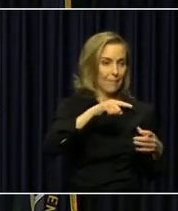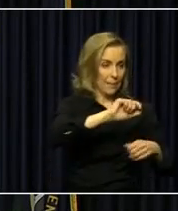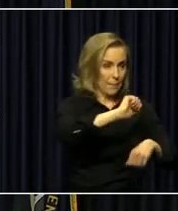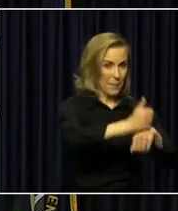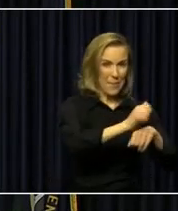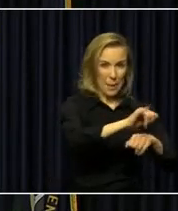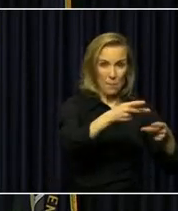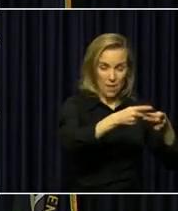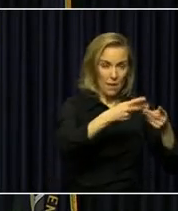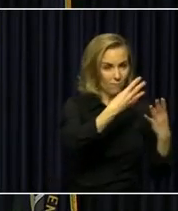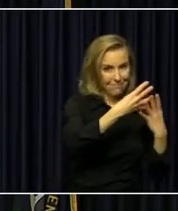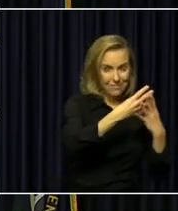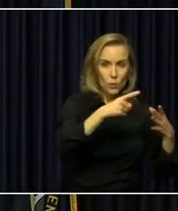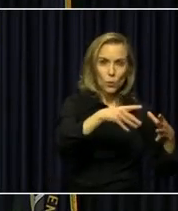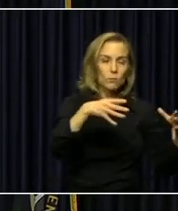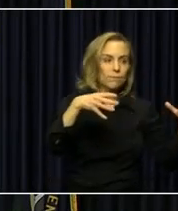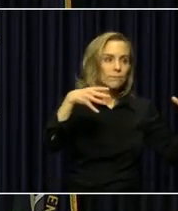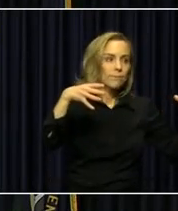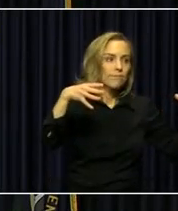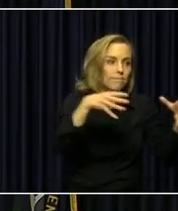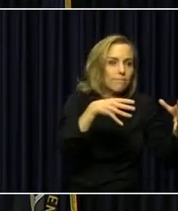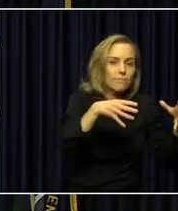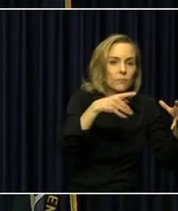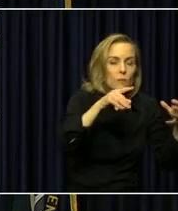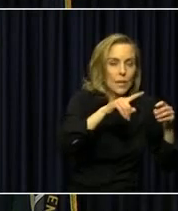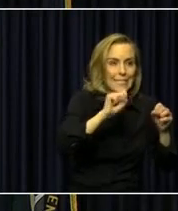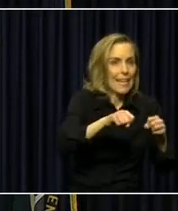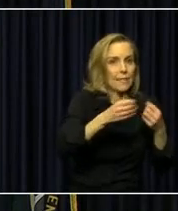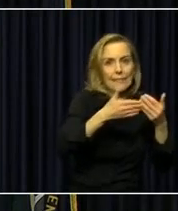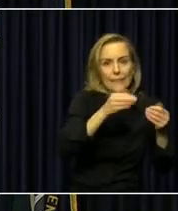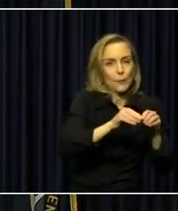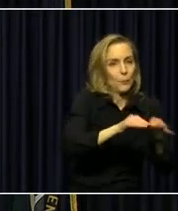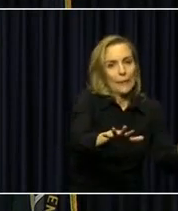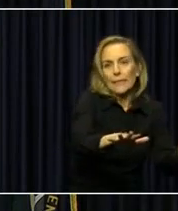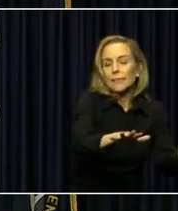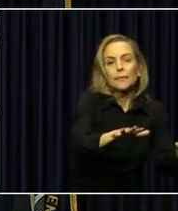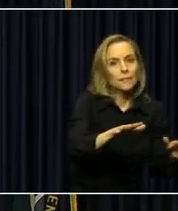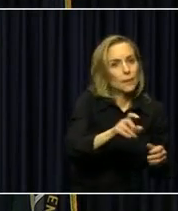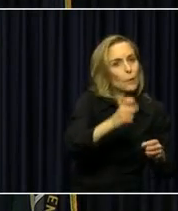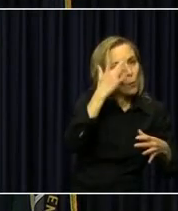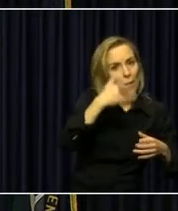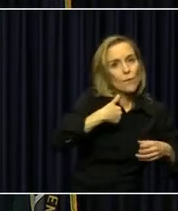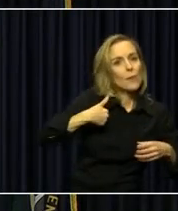REMEMBER, THIS IS WHAT THIS VIRUS IS, AND WE'RE FIGHTING IT HARD, BUT THIS IS HOW